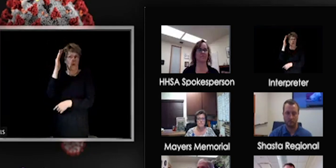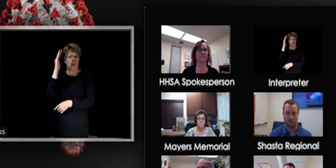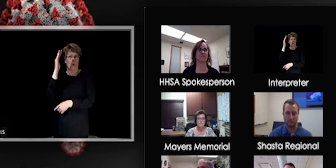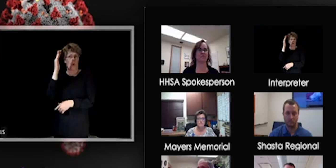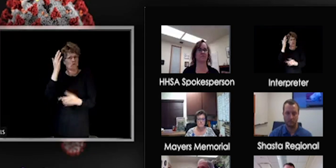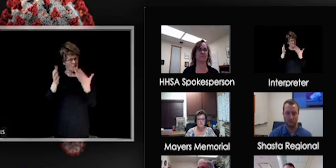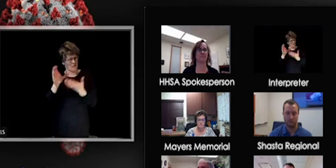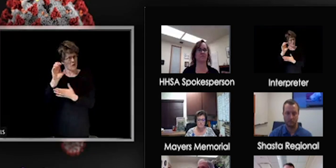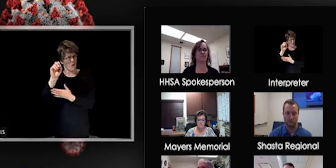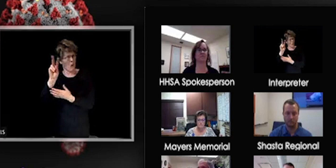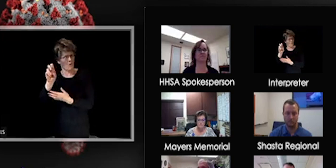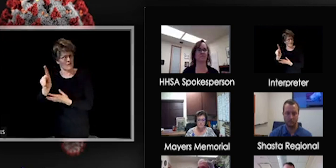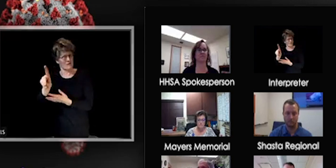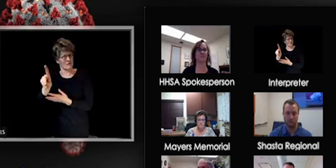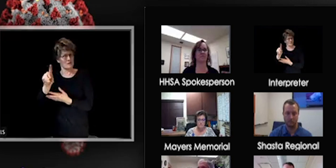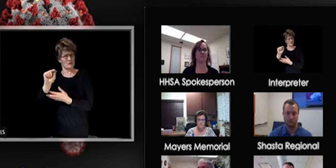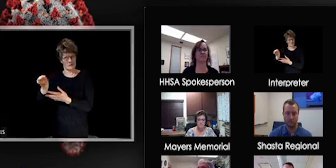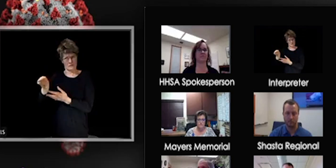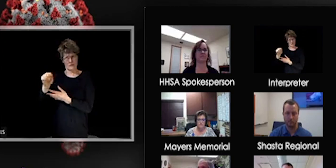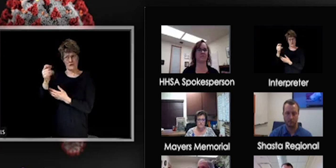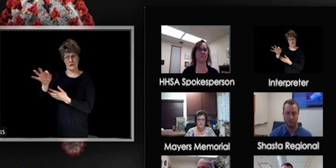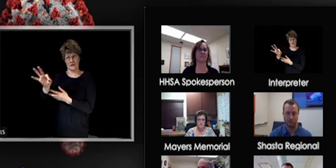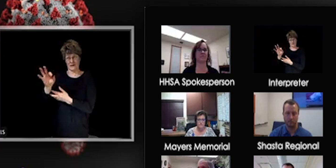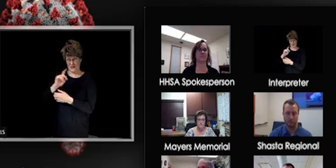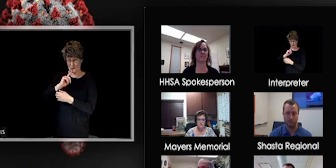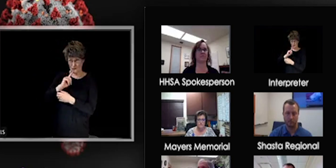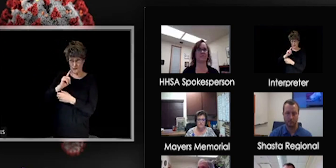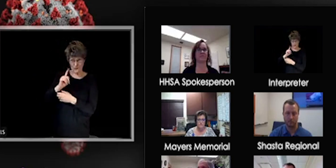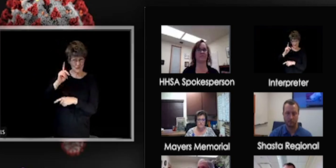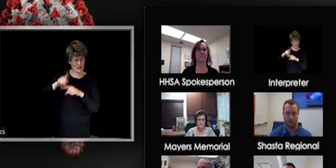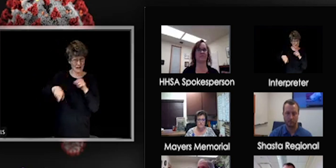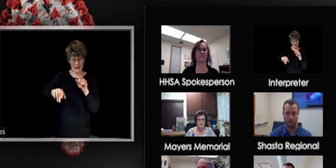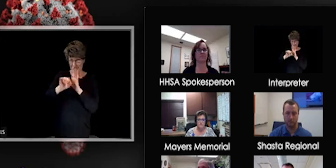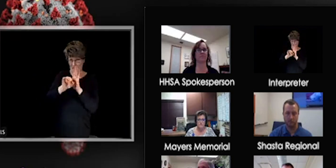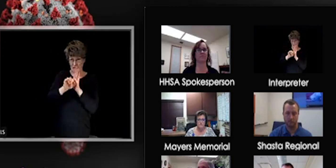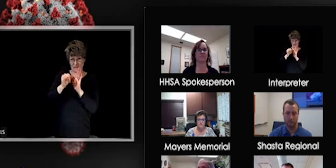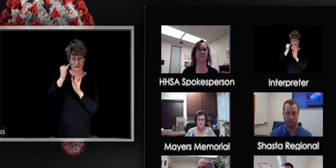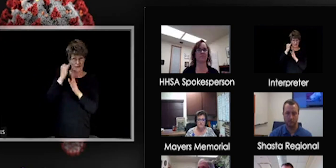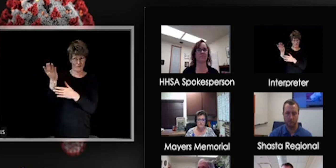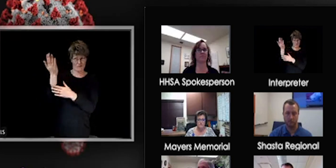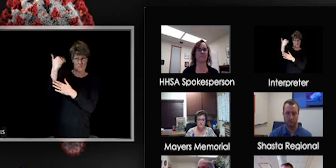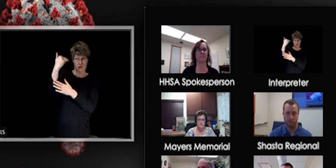have no way of knowing without having the antibody screening? Is that right?